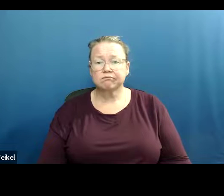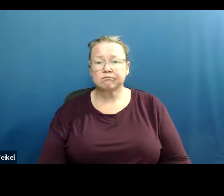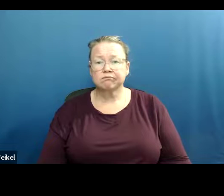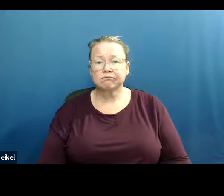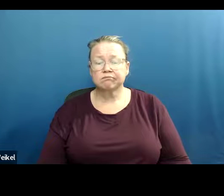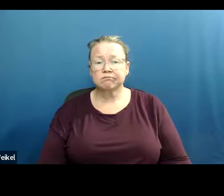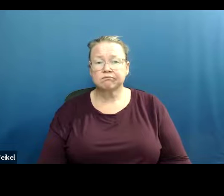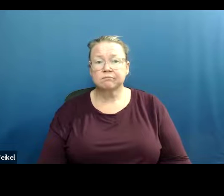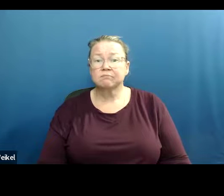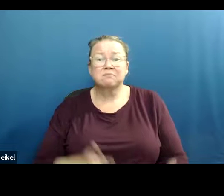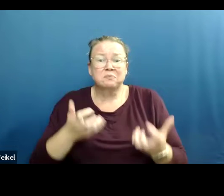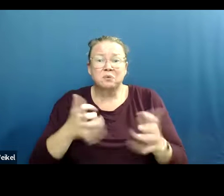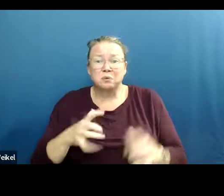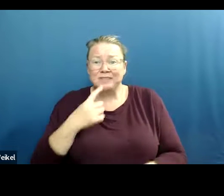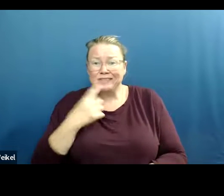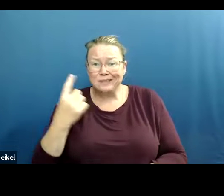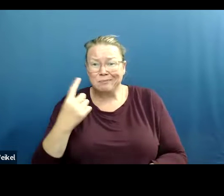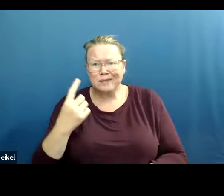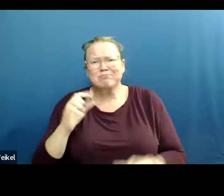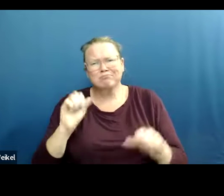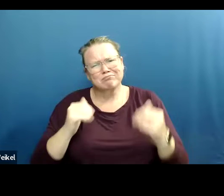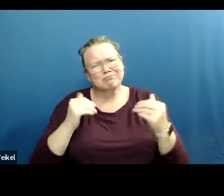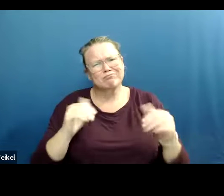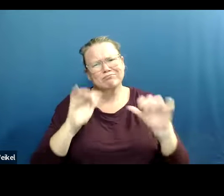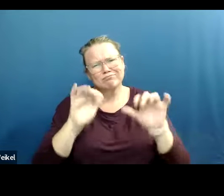Harm (He/Him): If you don't want to say something out loud, you can always put it in the chat, too.